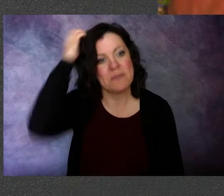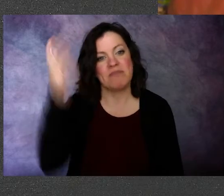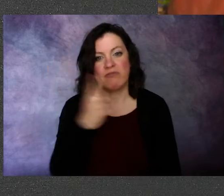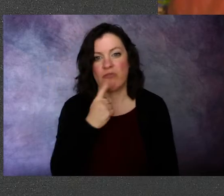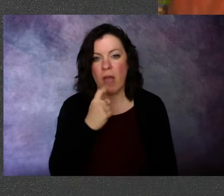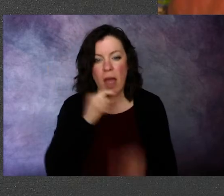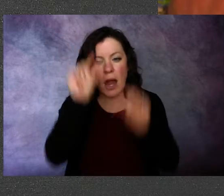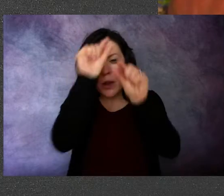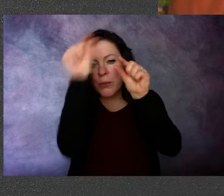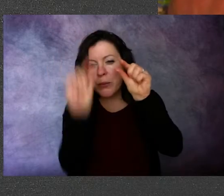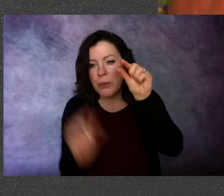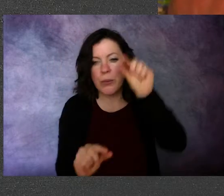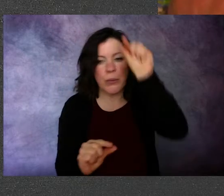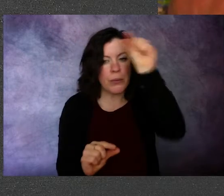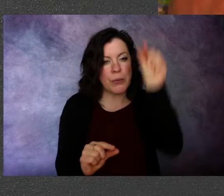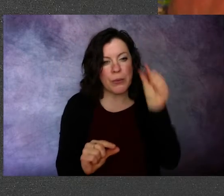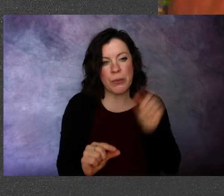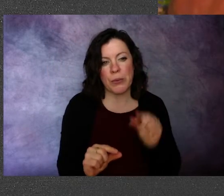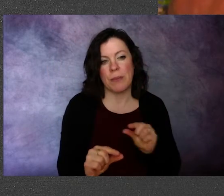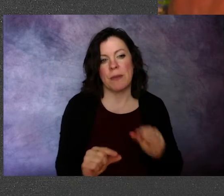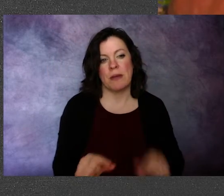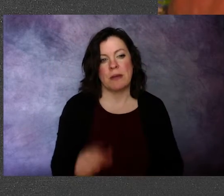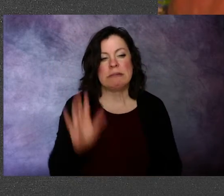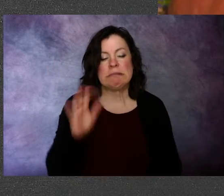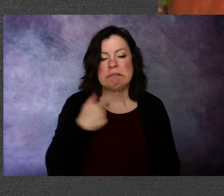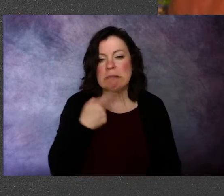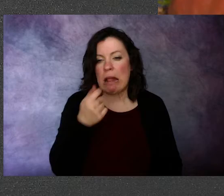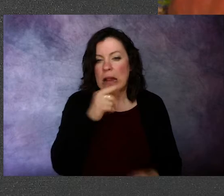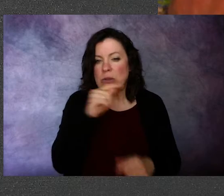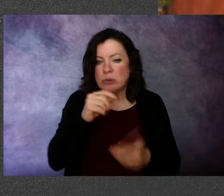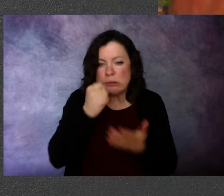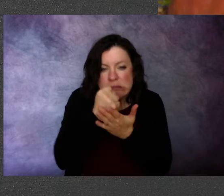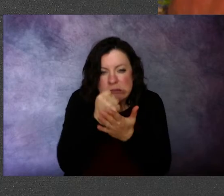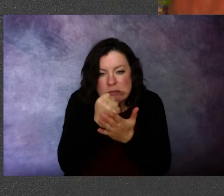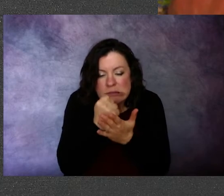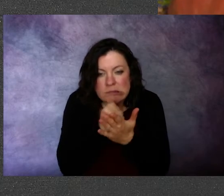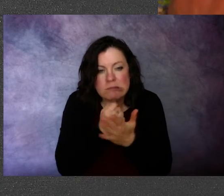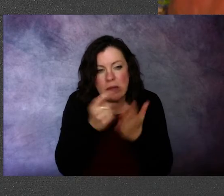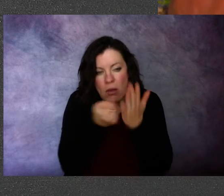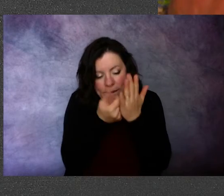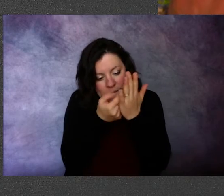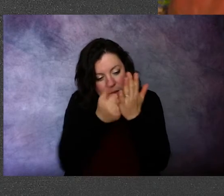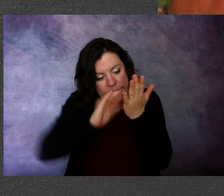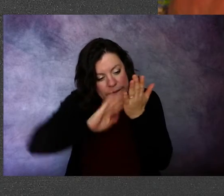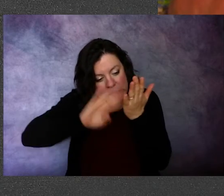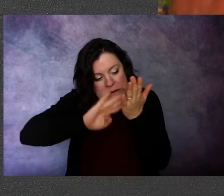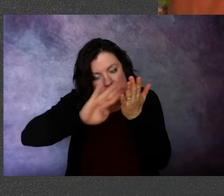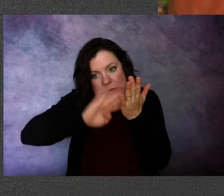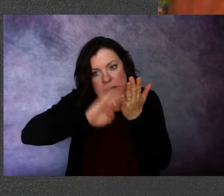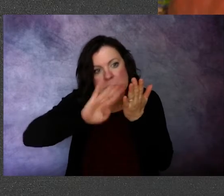I'm pressing a little too hard and it's getting a little chunky. That's okay, I can just pick that up and wipe it off.